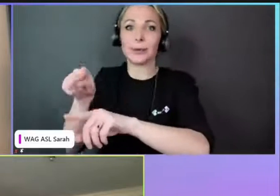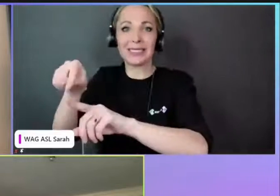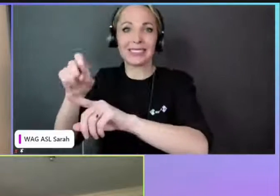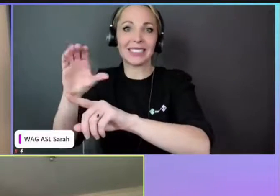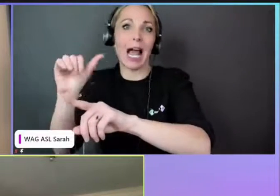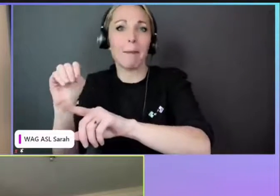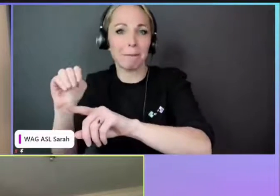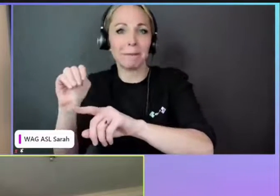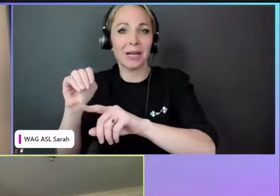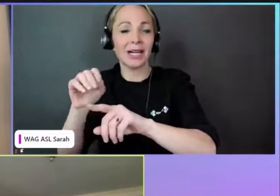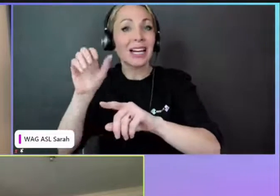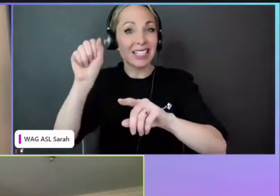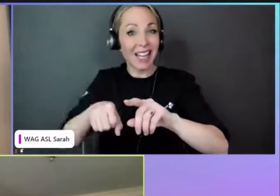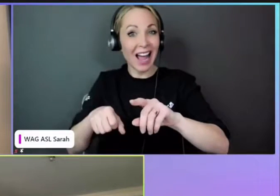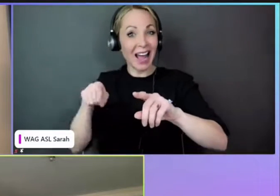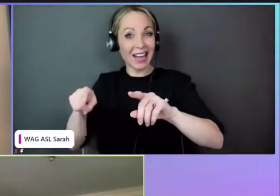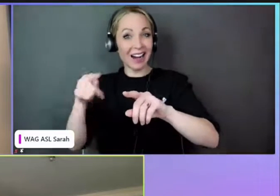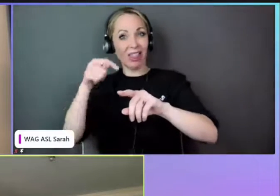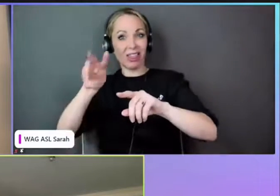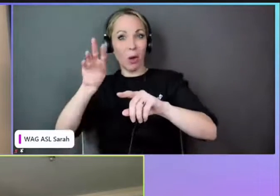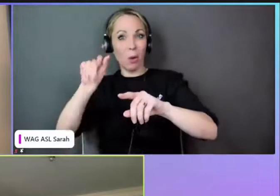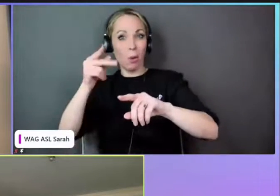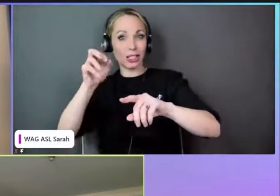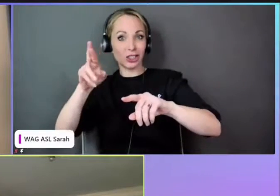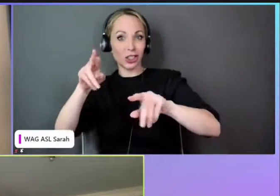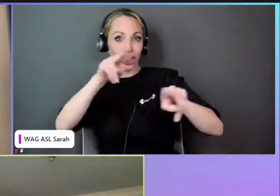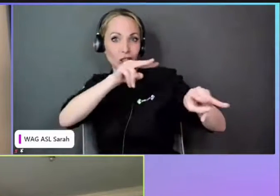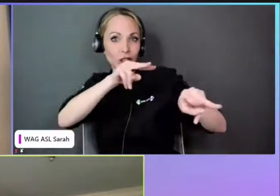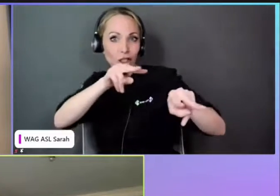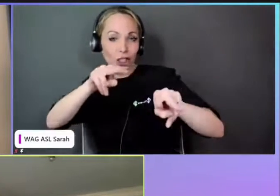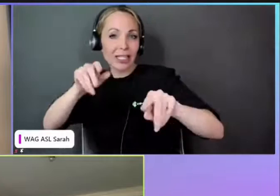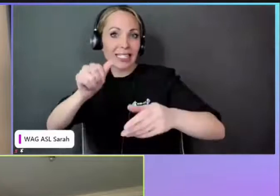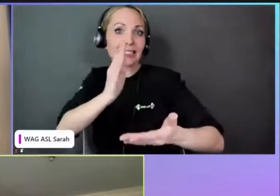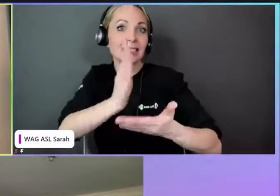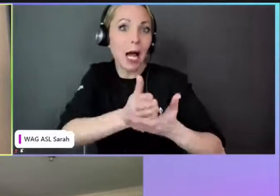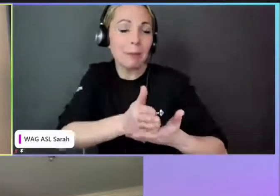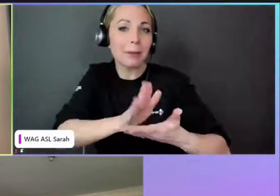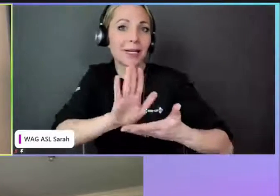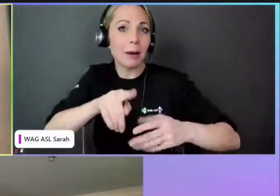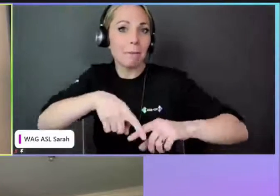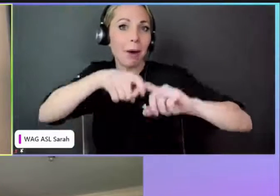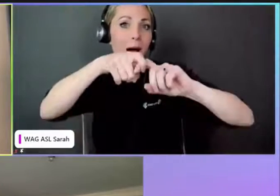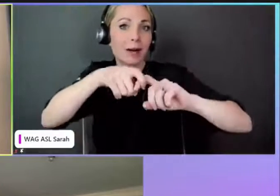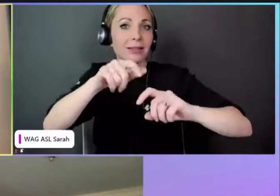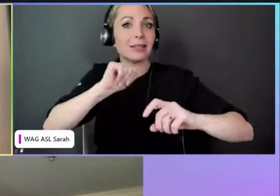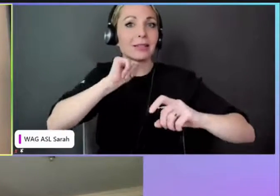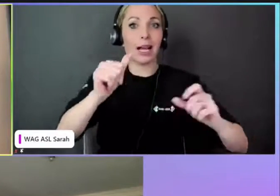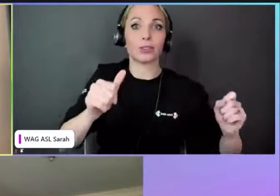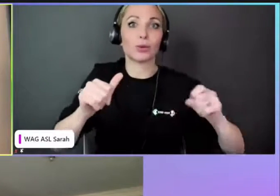other test activity while scans are going are ongoing?" Yeah, so that's a little bit of our secret sauce